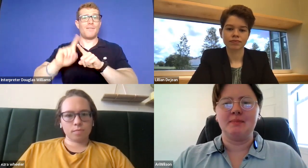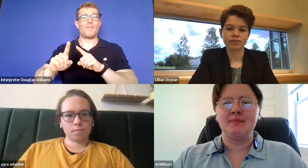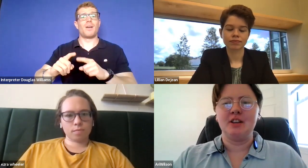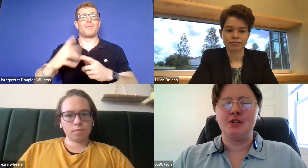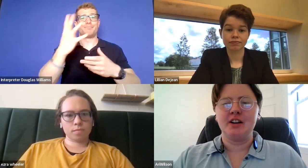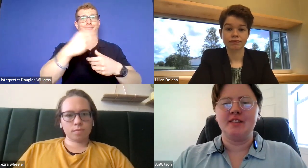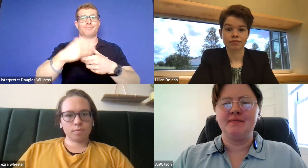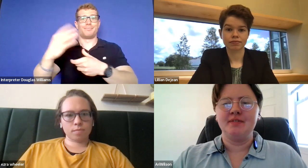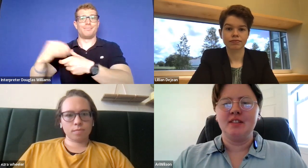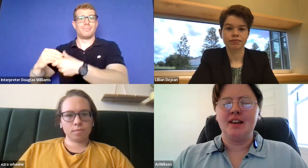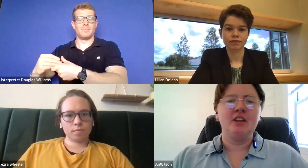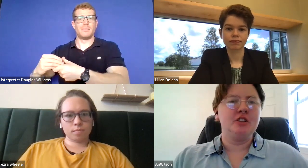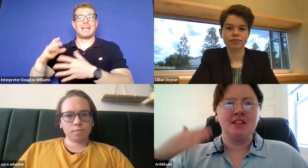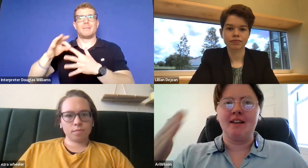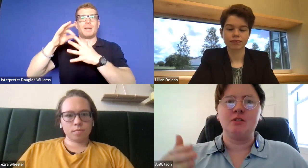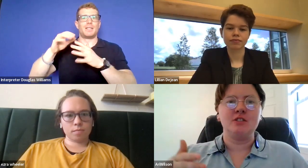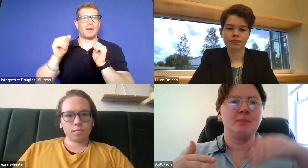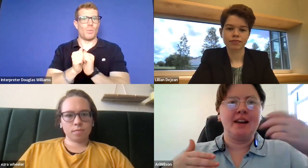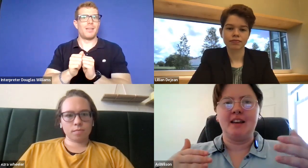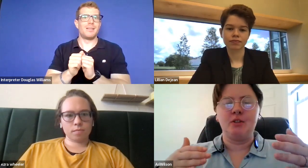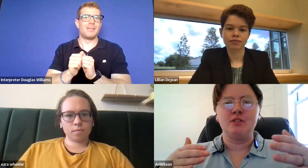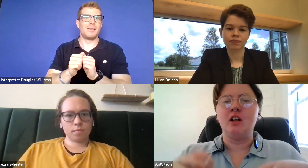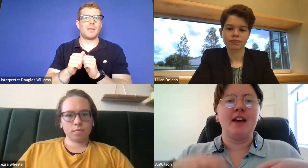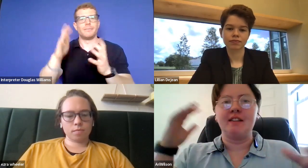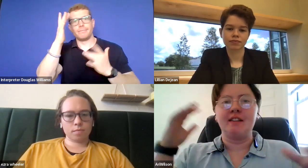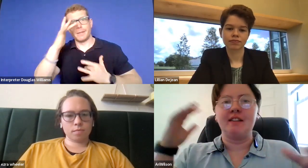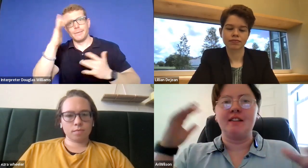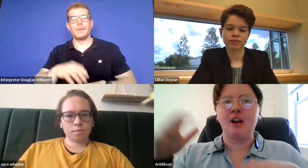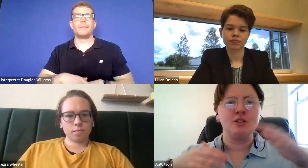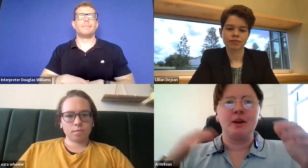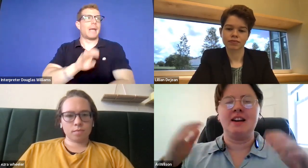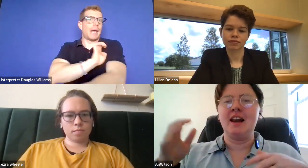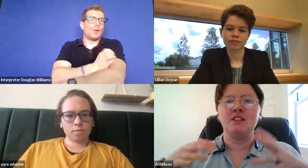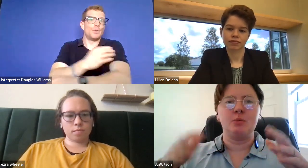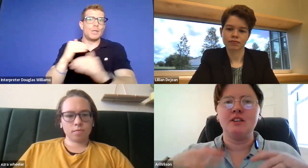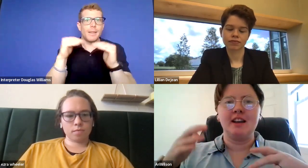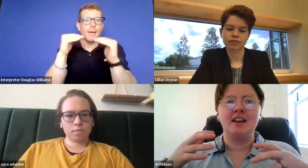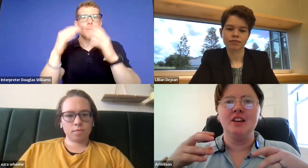Your energy levels, your pain levels all that can fluctuate from day to day.